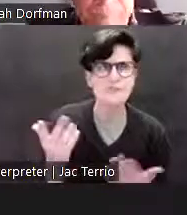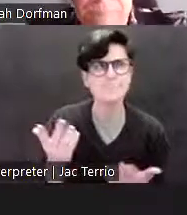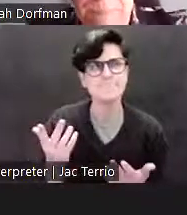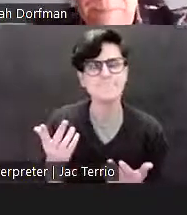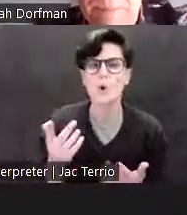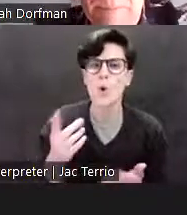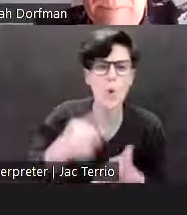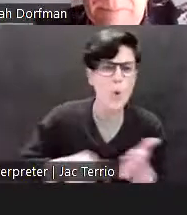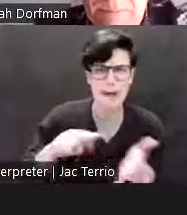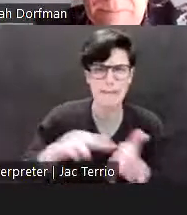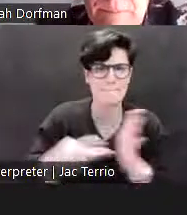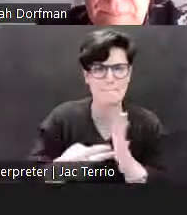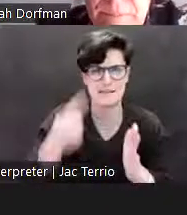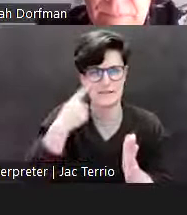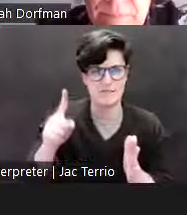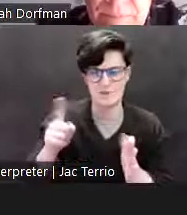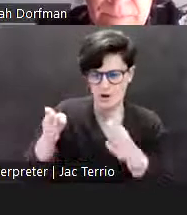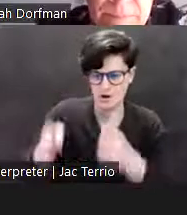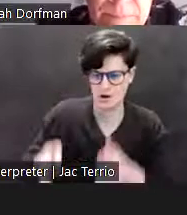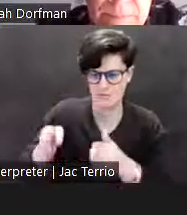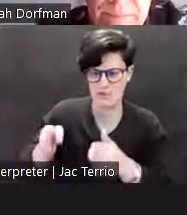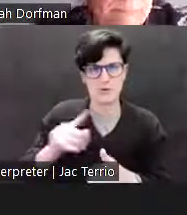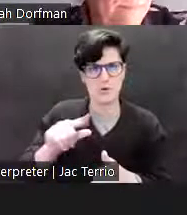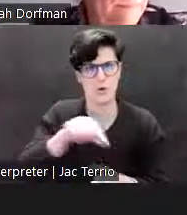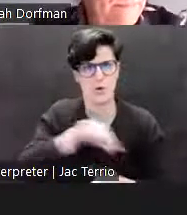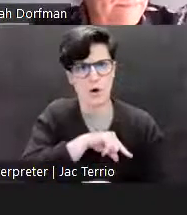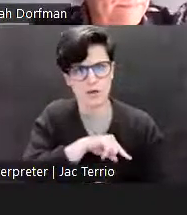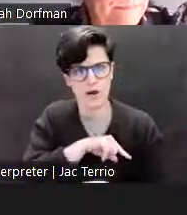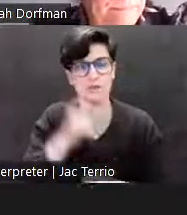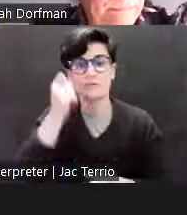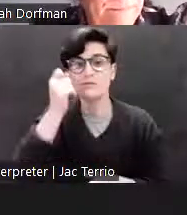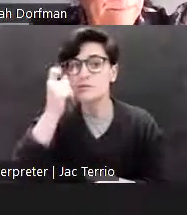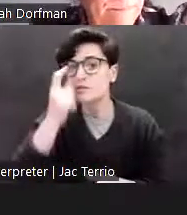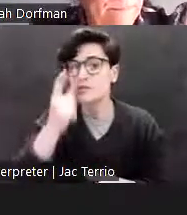15:15:50 Because, from remember it's not enough to have a disability or be perceived as having